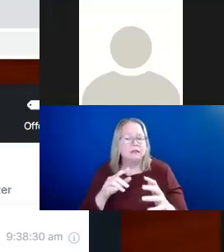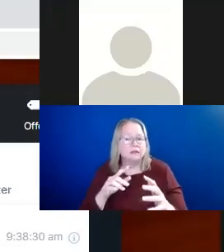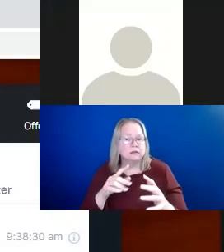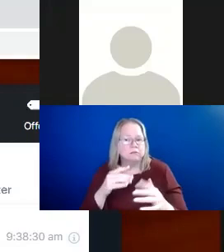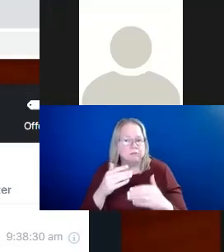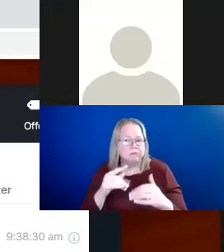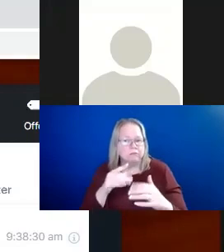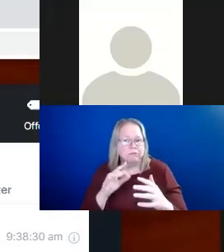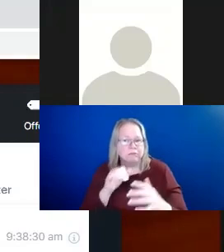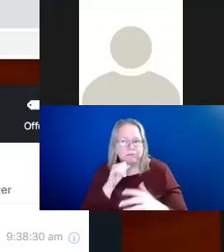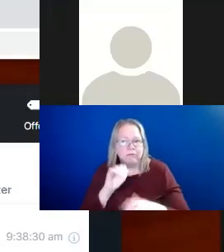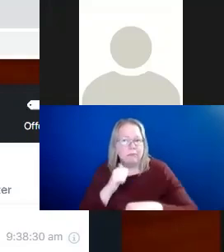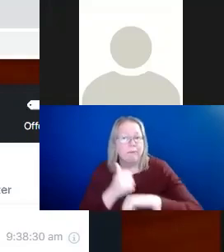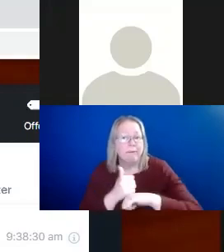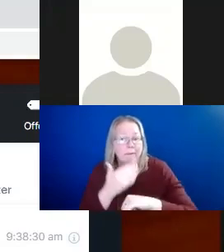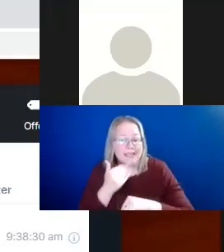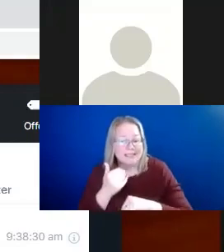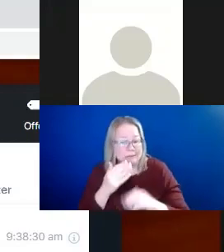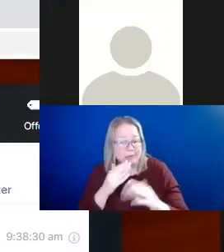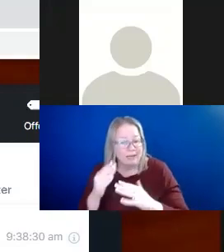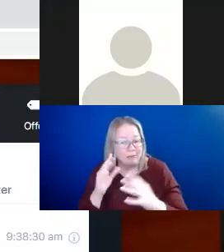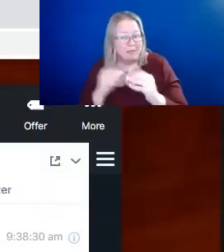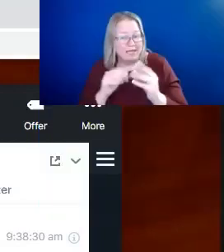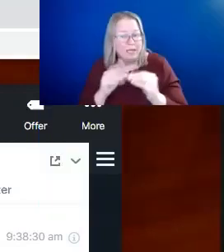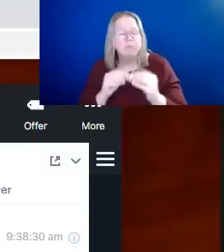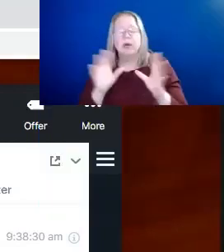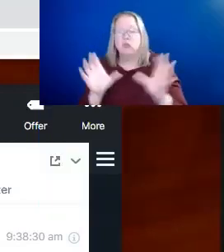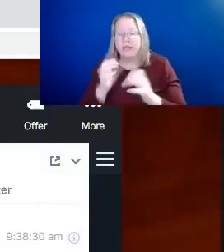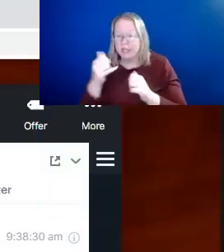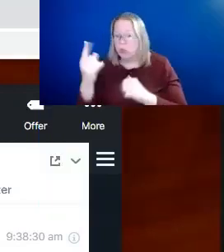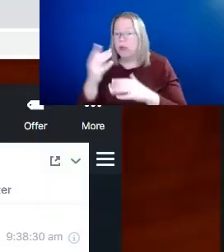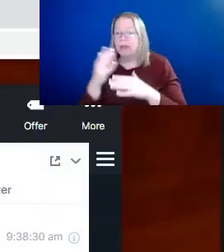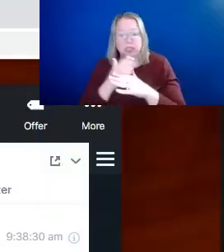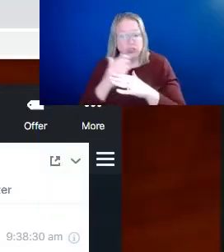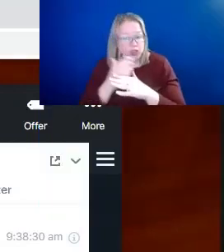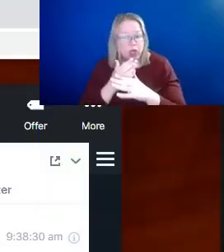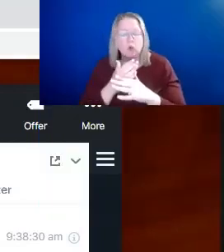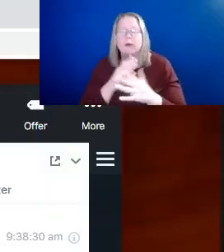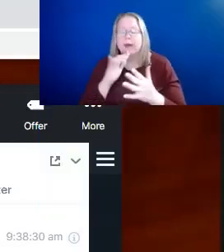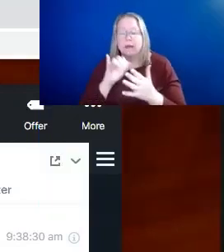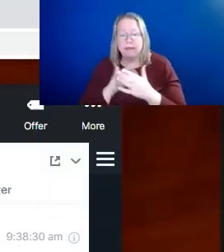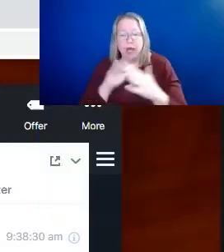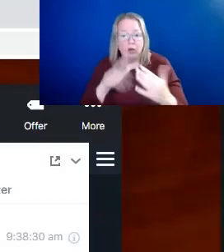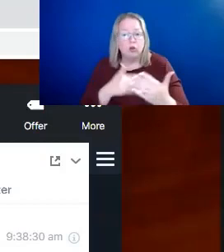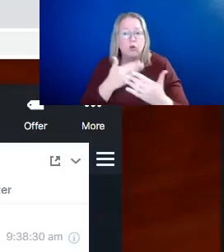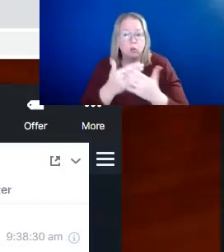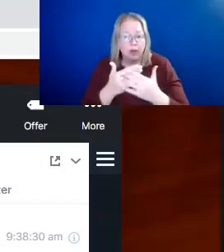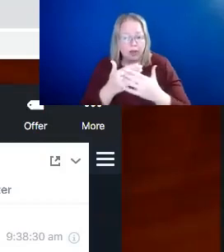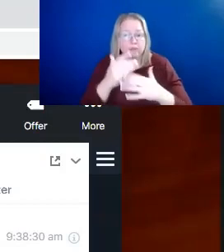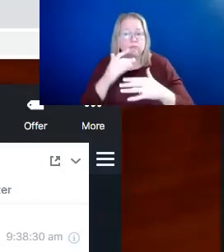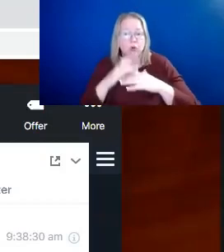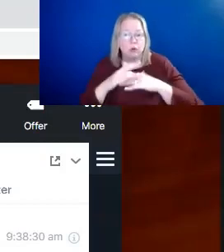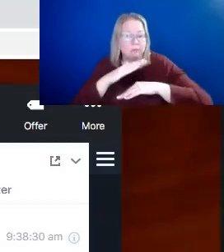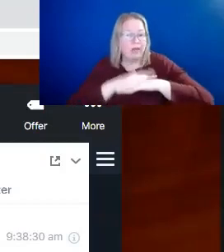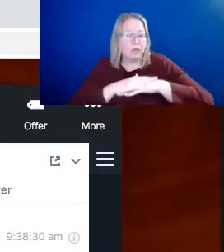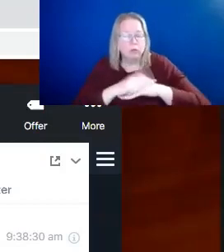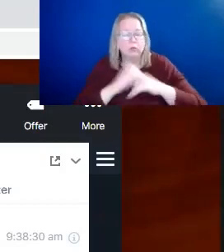strongly urge anyone sharing to get into the 12:48:37 platform and do what they have agreed